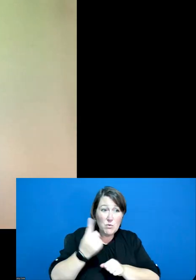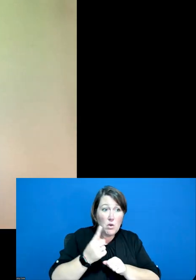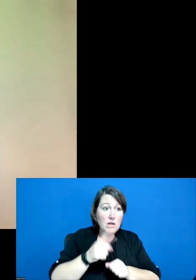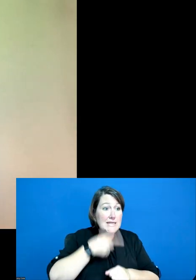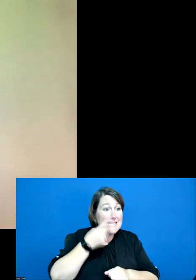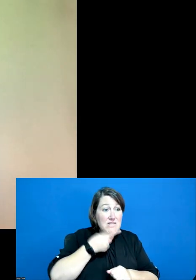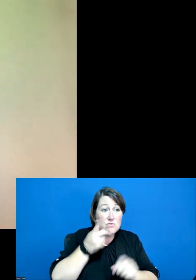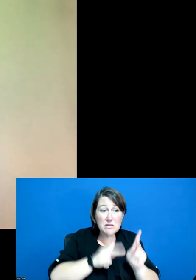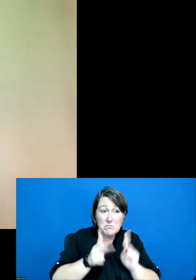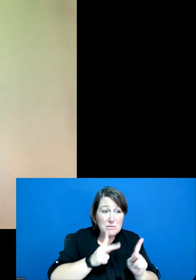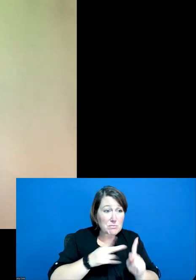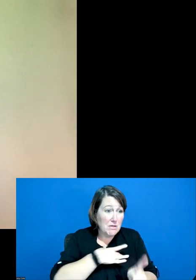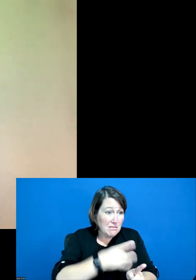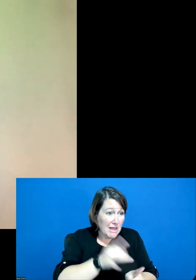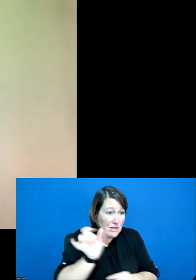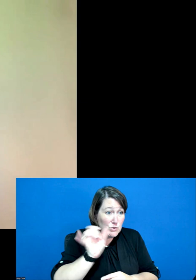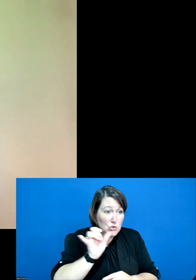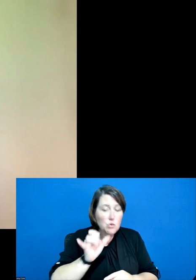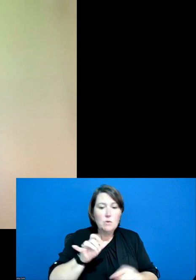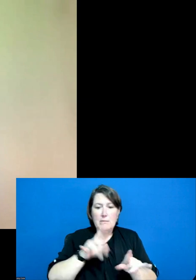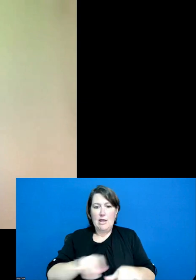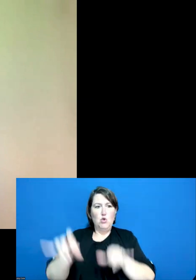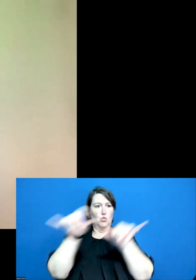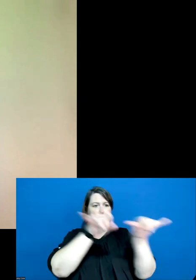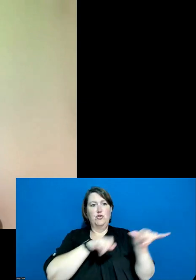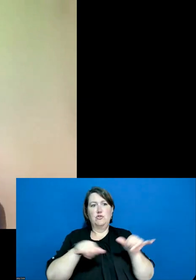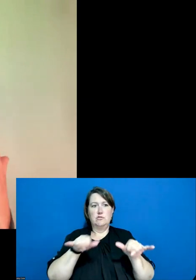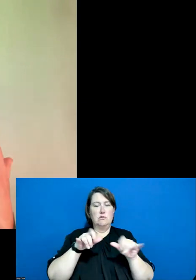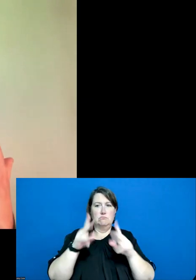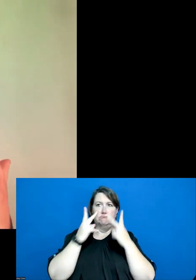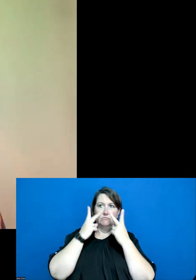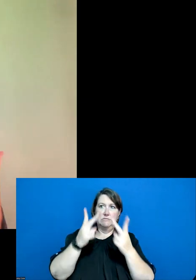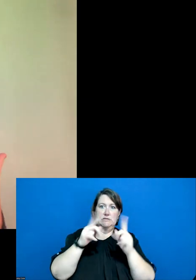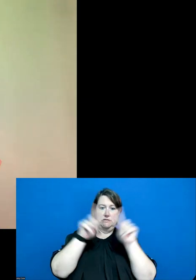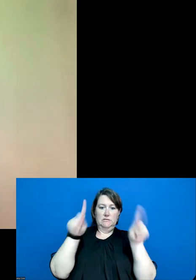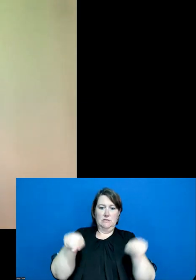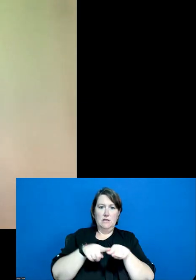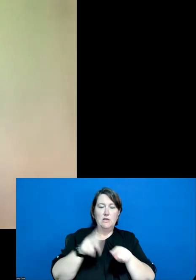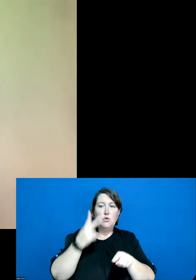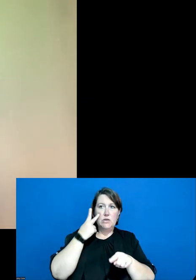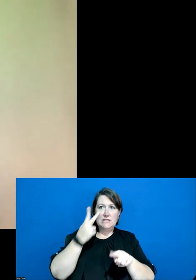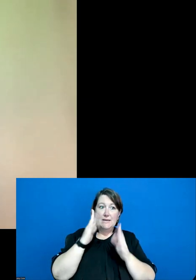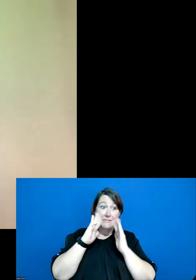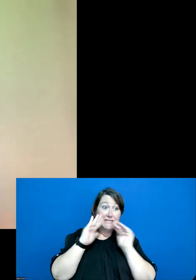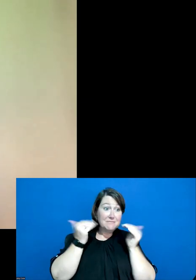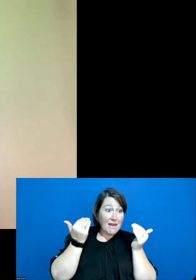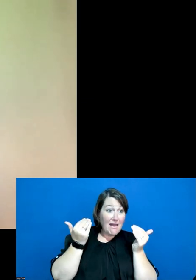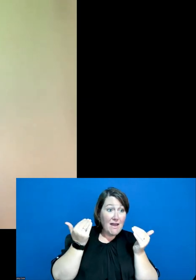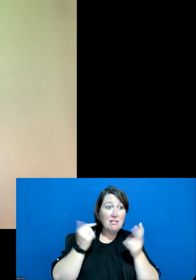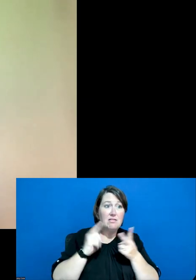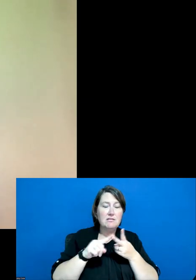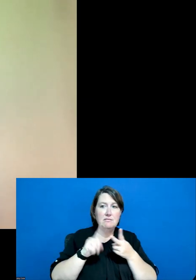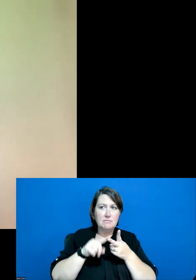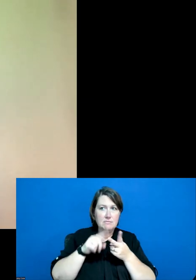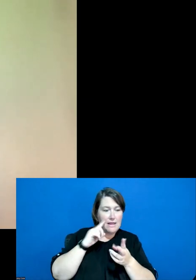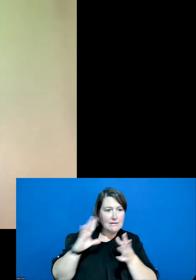So why not make it universal because you could see them smile and you could connect with your providers better.